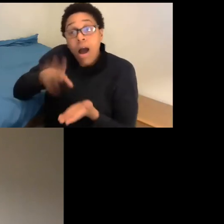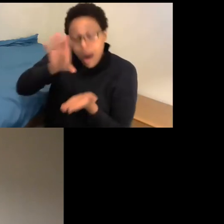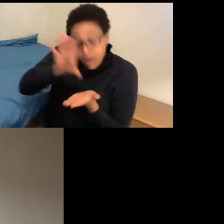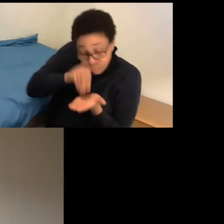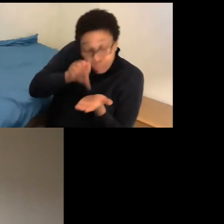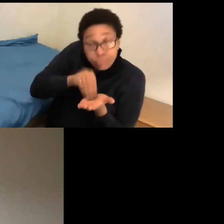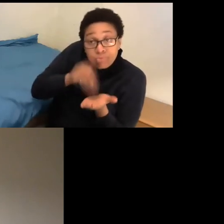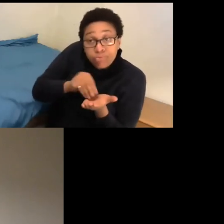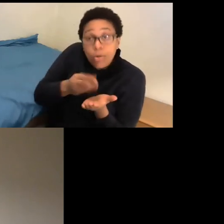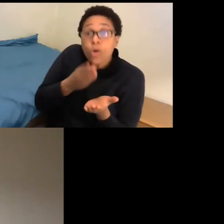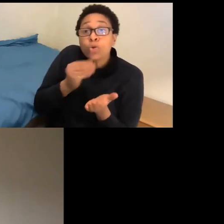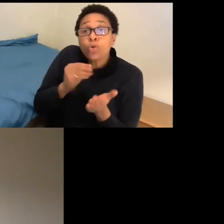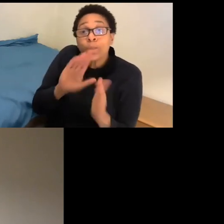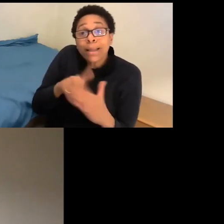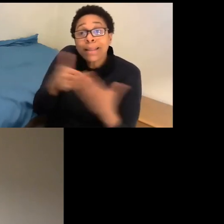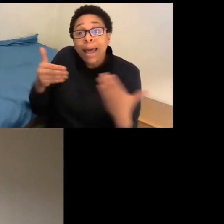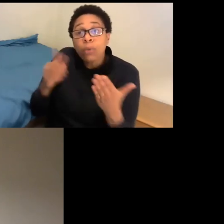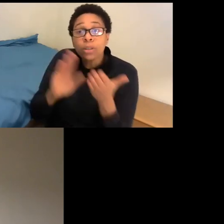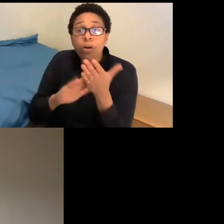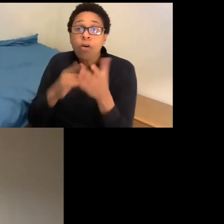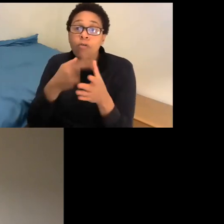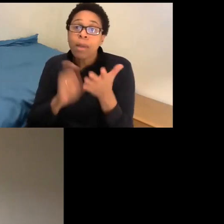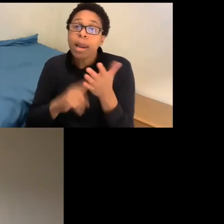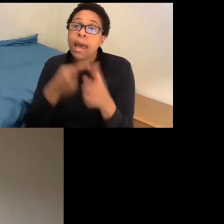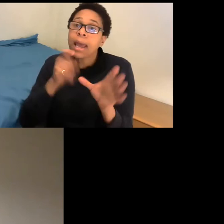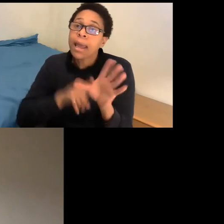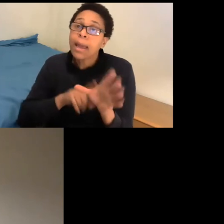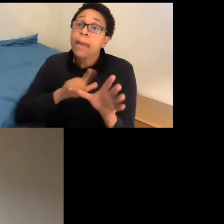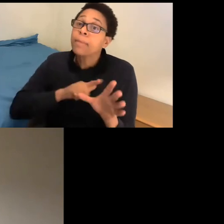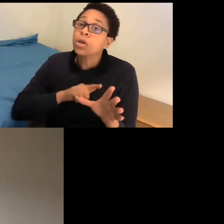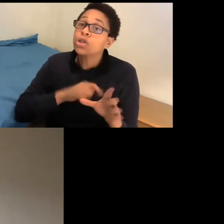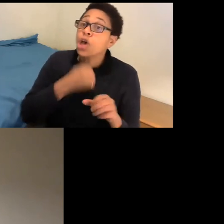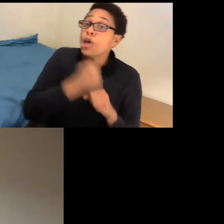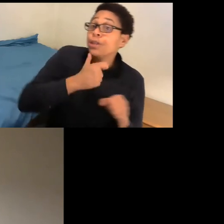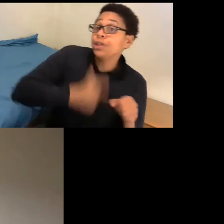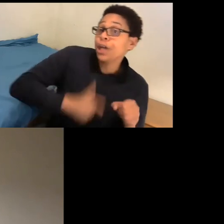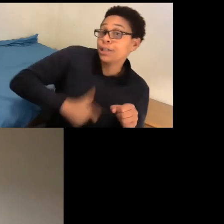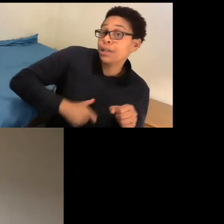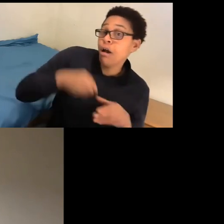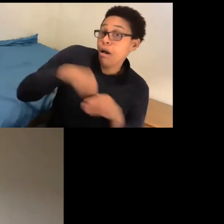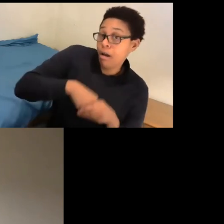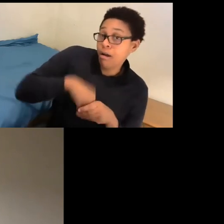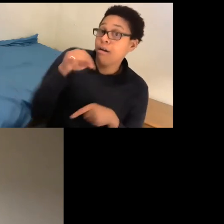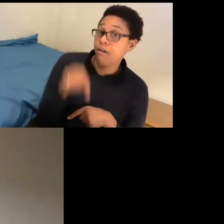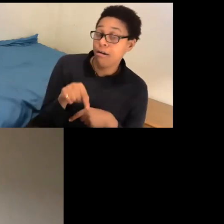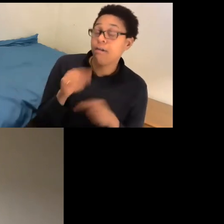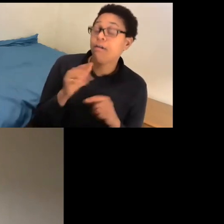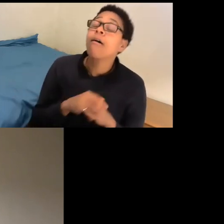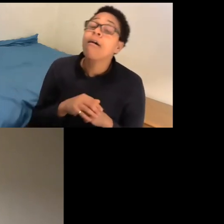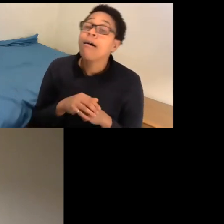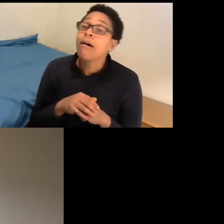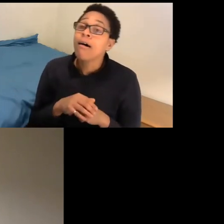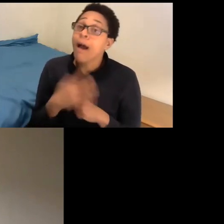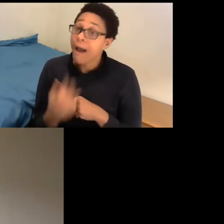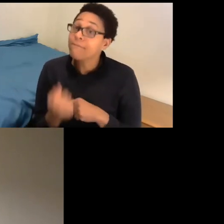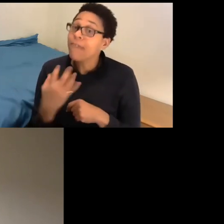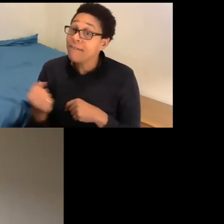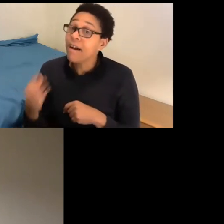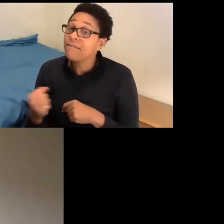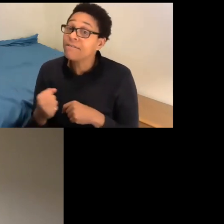Malay's kind of less gendered than English. The third person pronoun is non gendered. Right? So there's no 'he' or 'she',